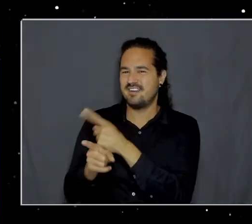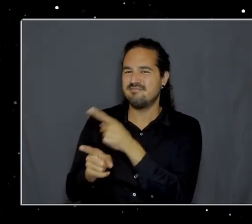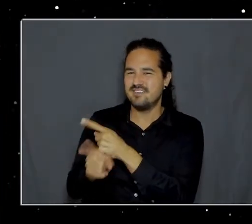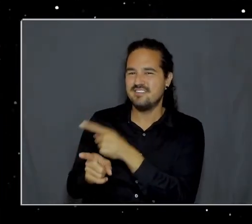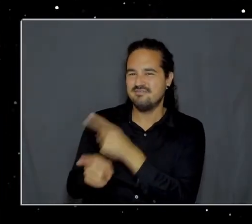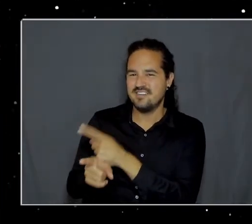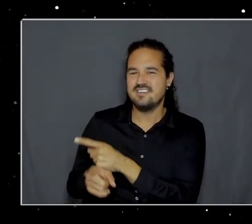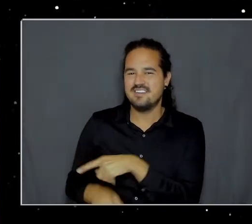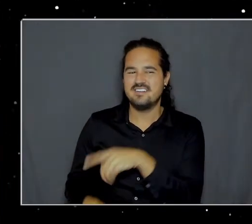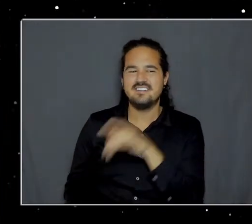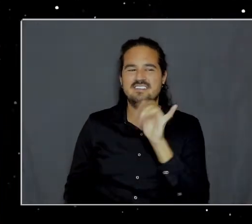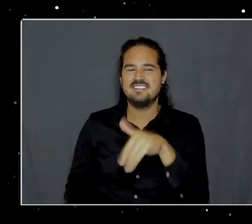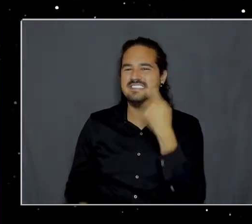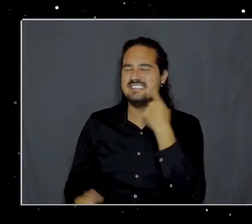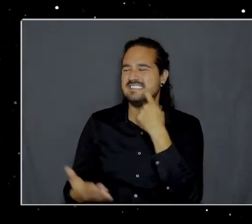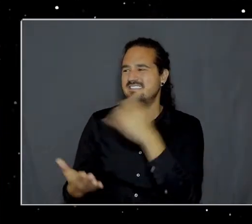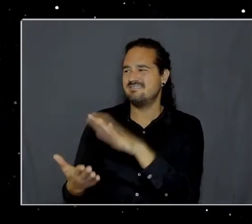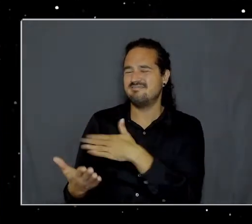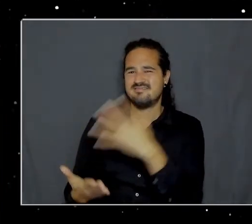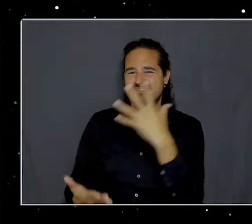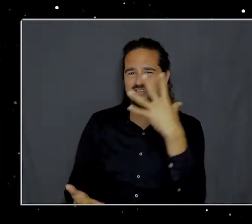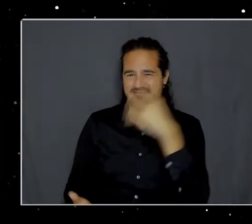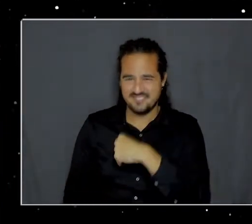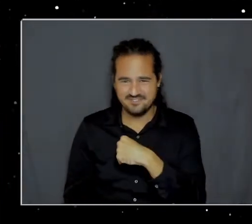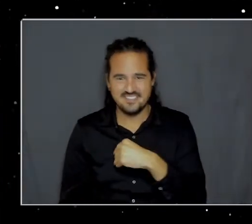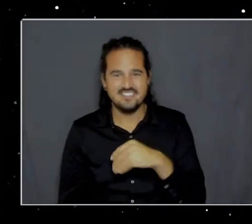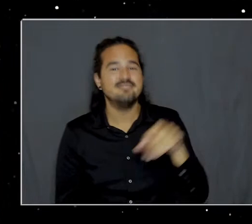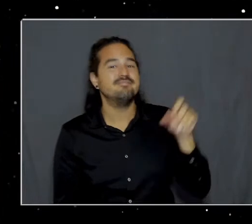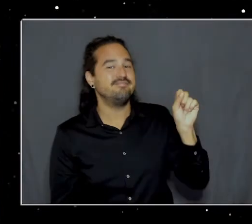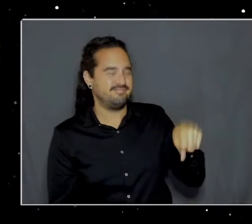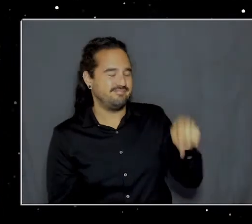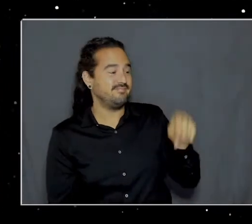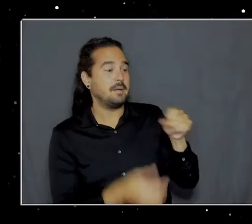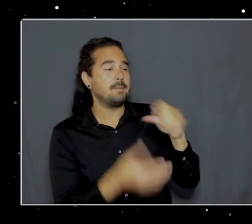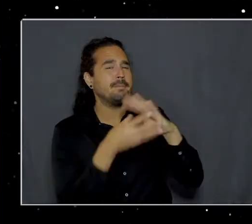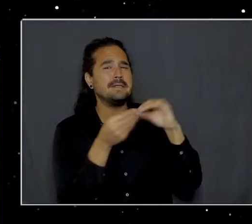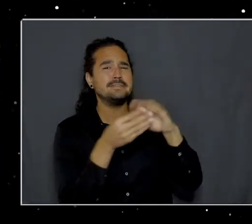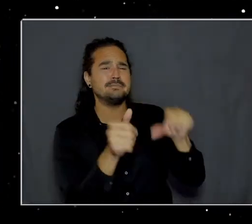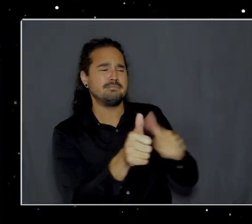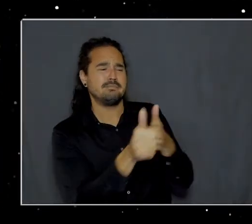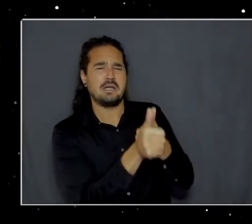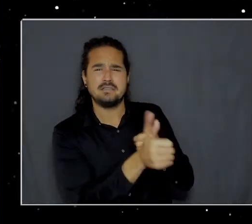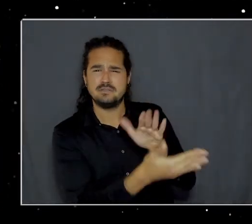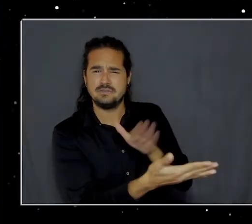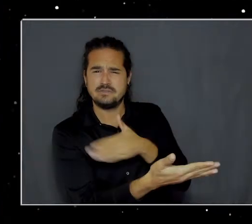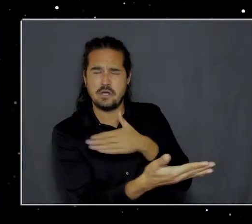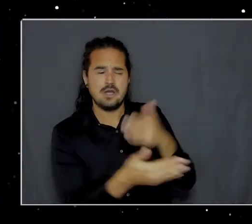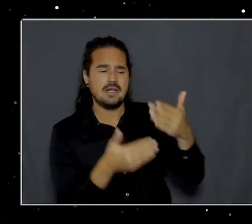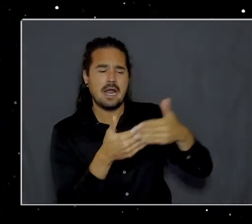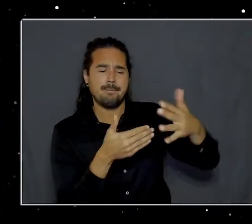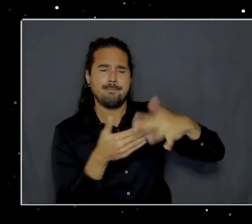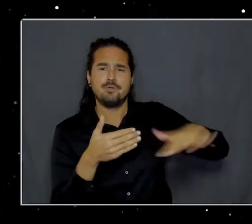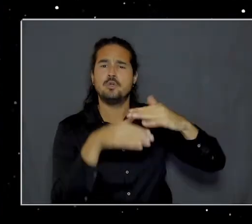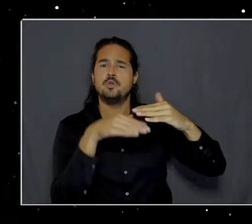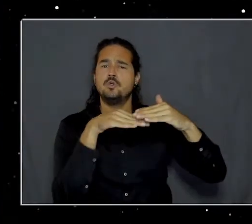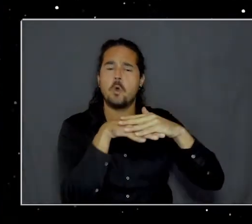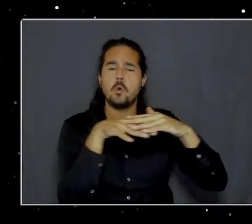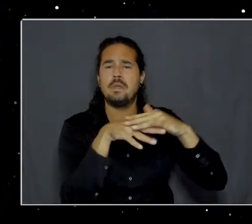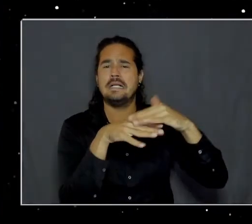GO TOMO. YEAH. OH, THAT WAS REALLY LOVELY.